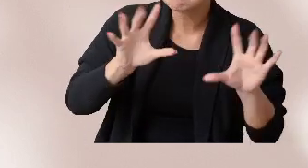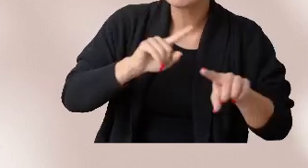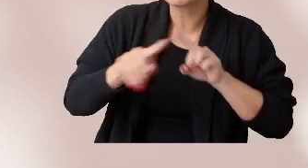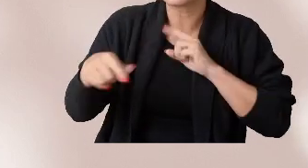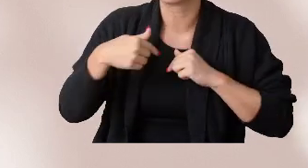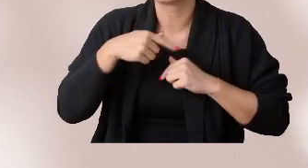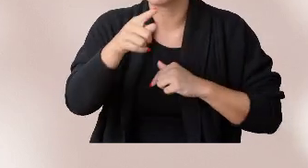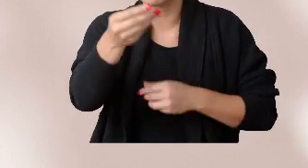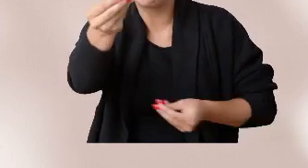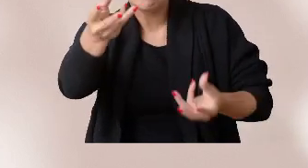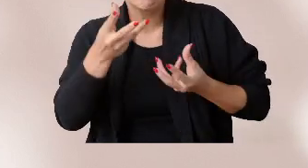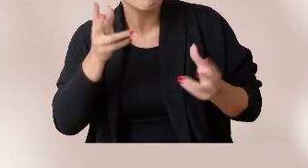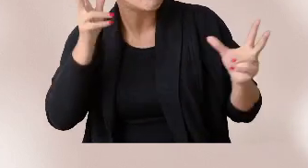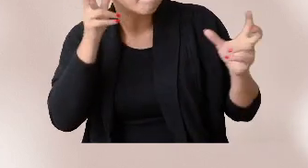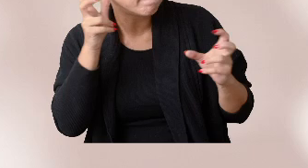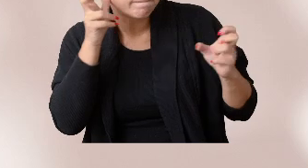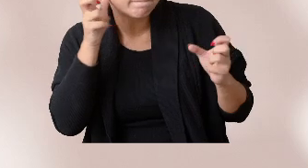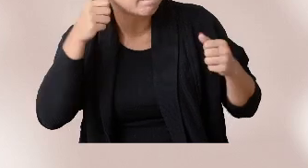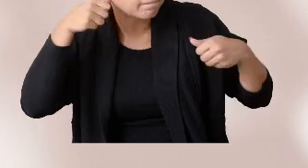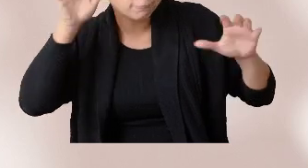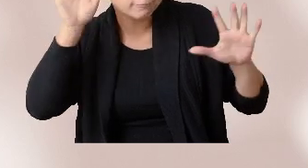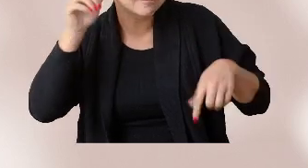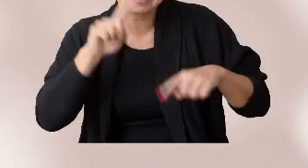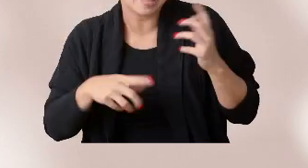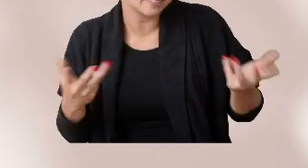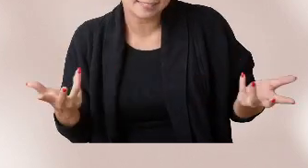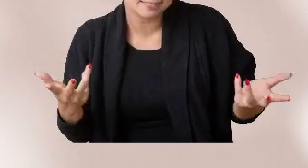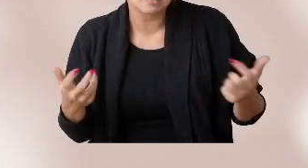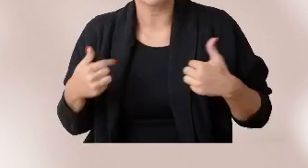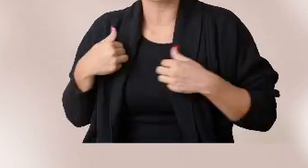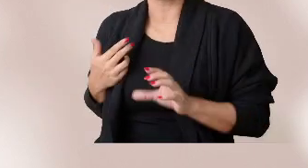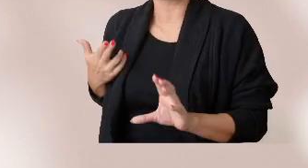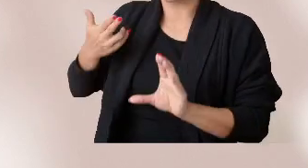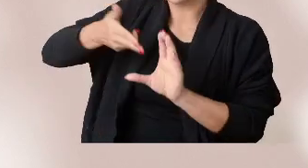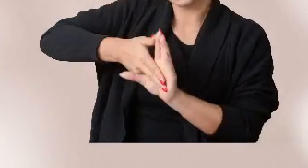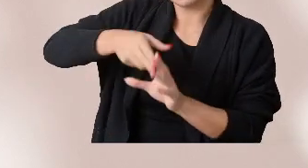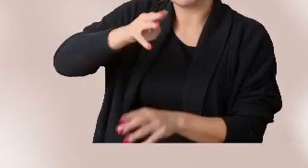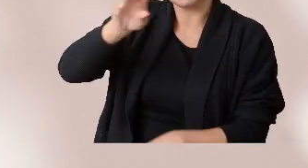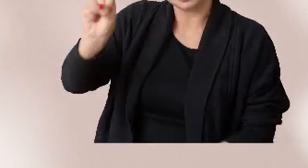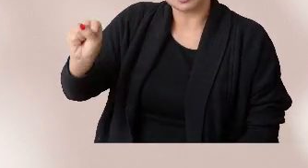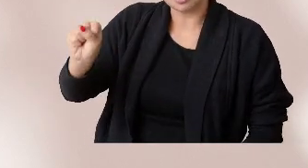And I came to this company, I didn't tell people that that was my experience.